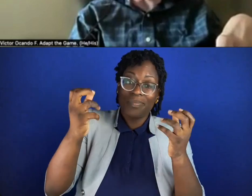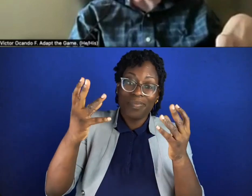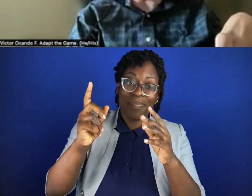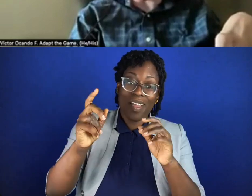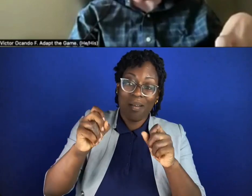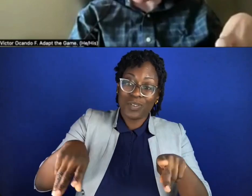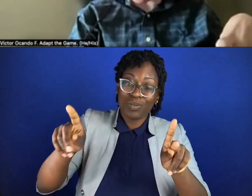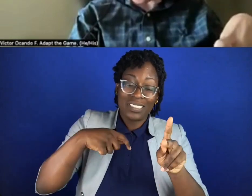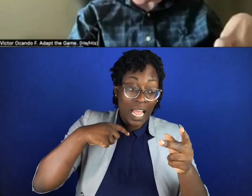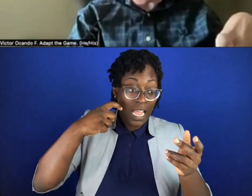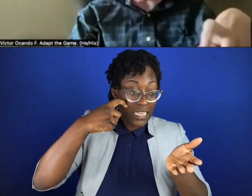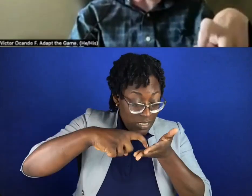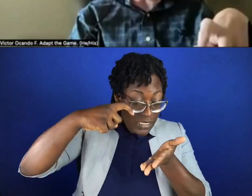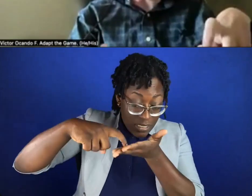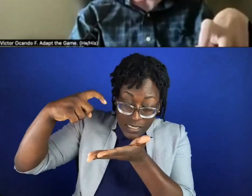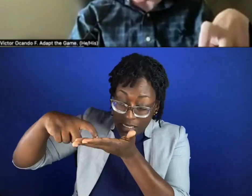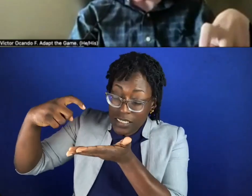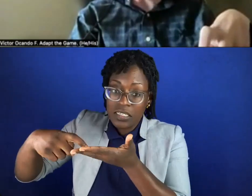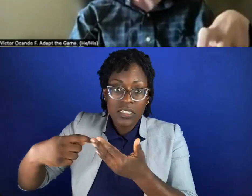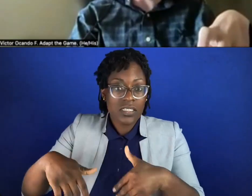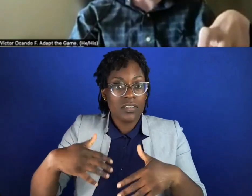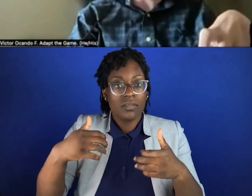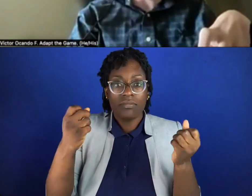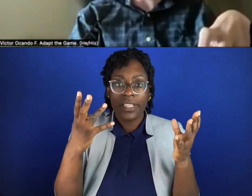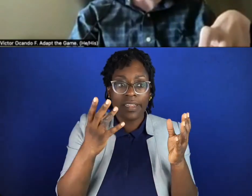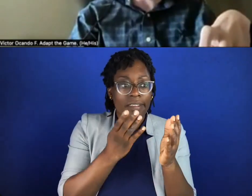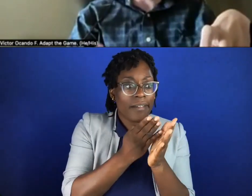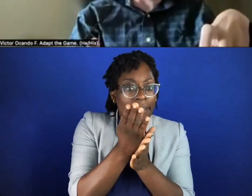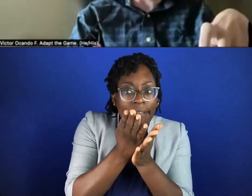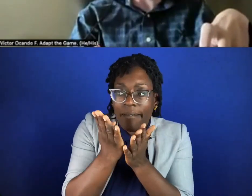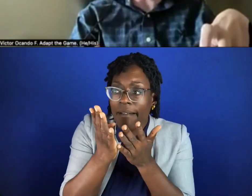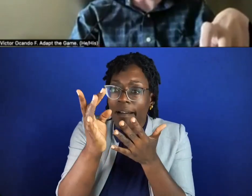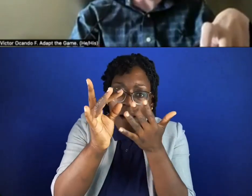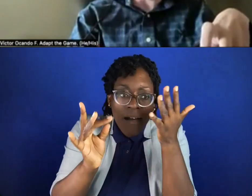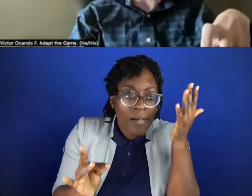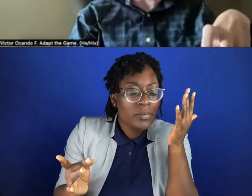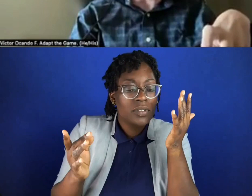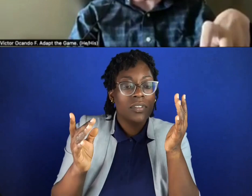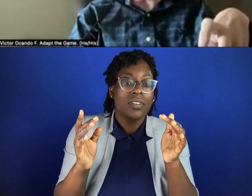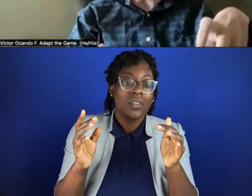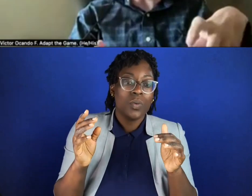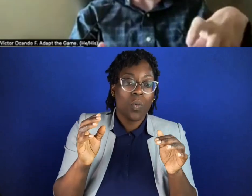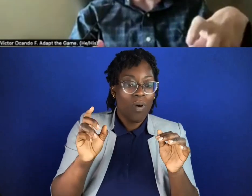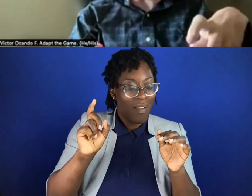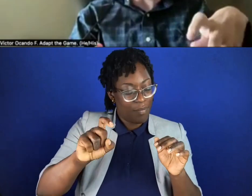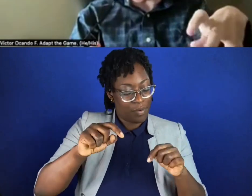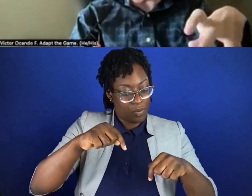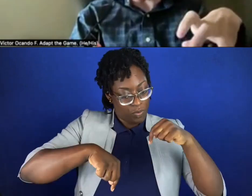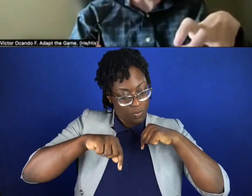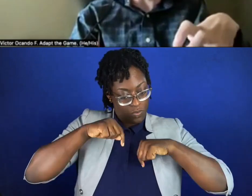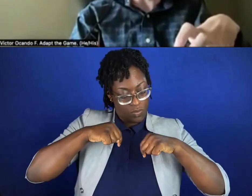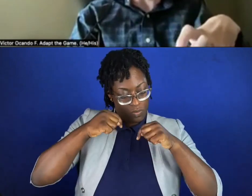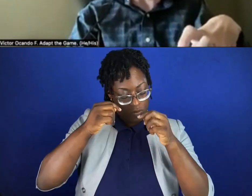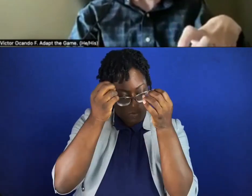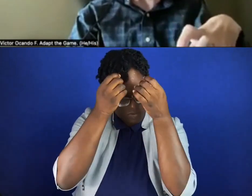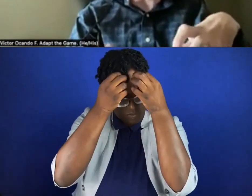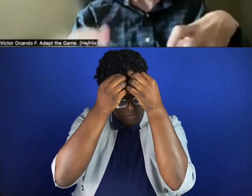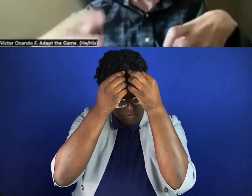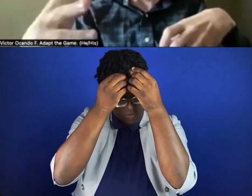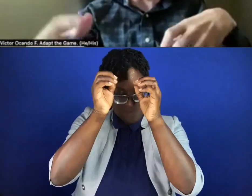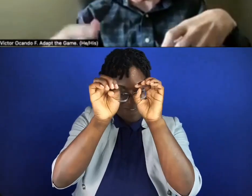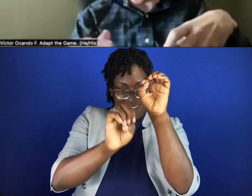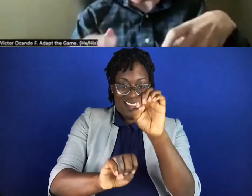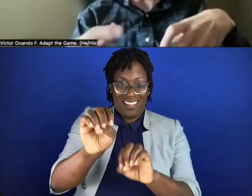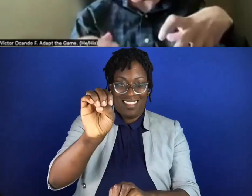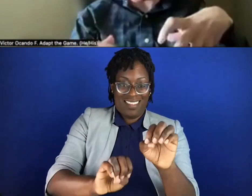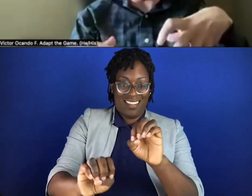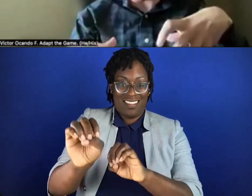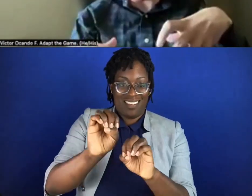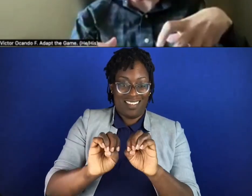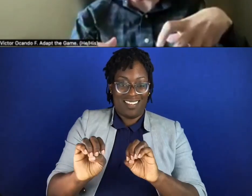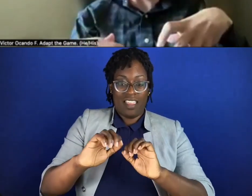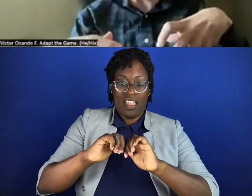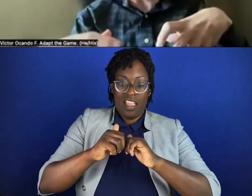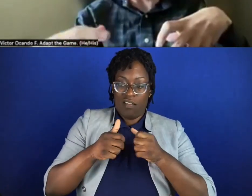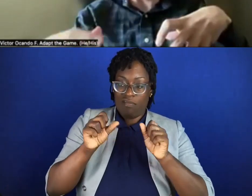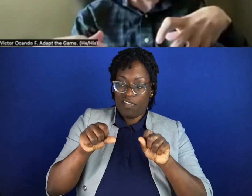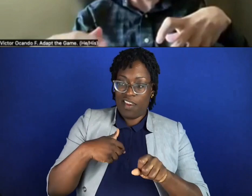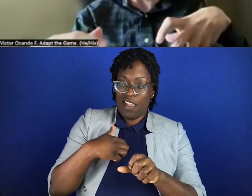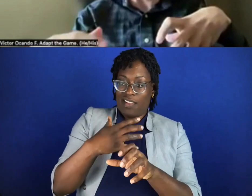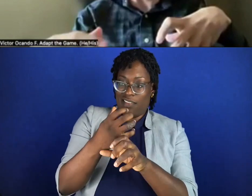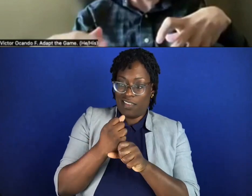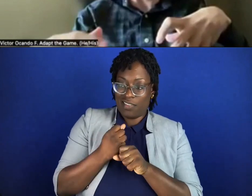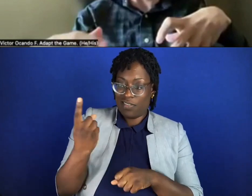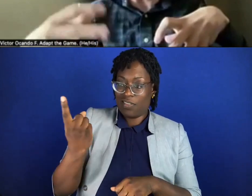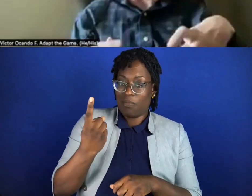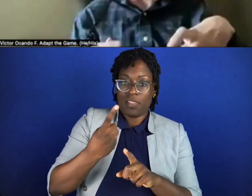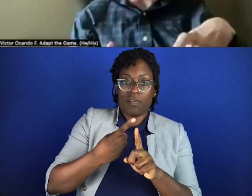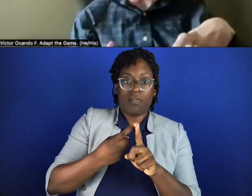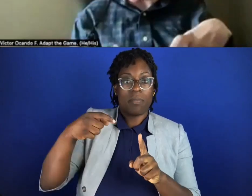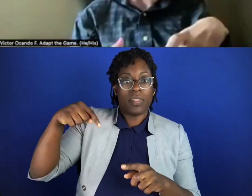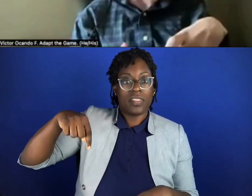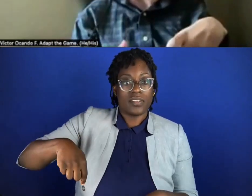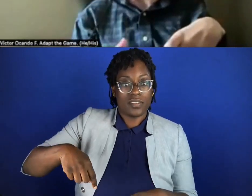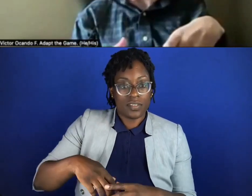I take the time to think about by the way how can I get something from this but how